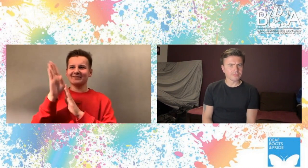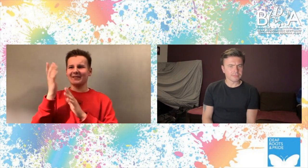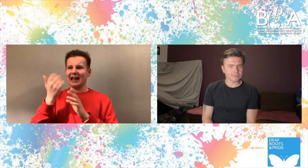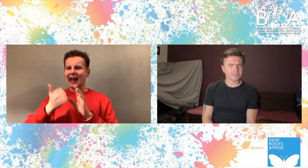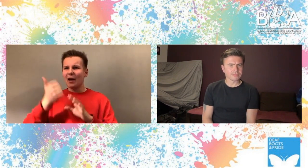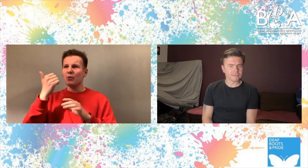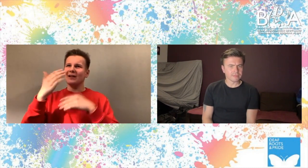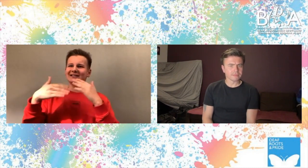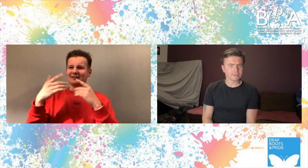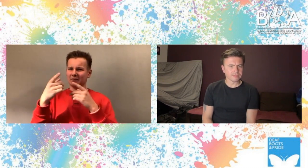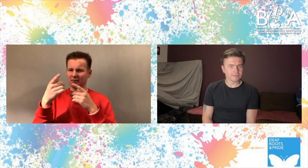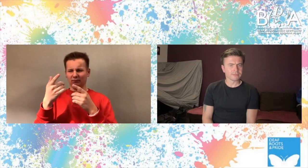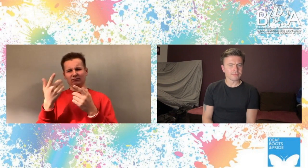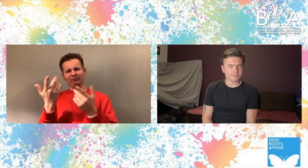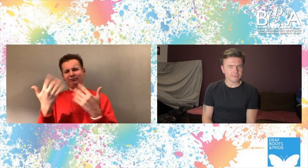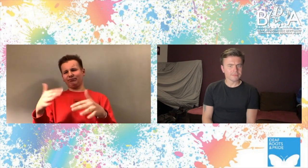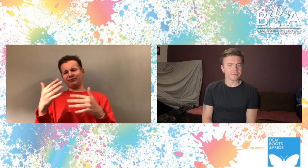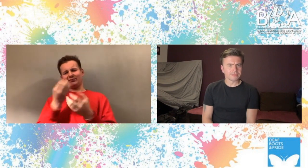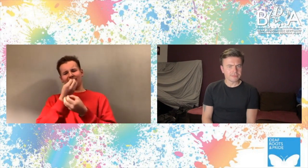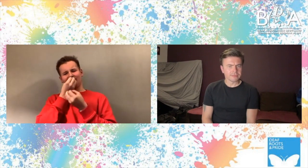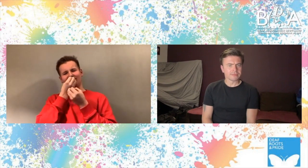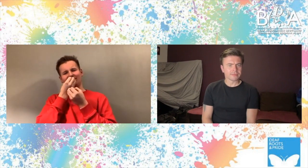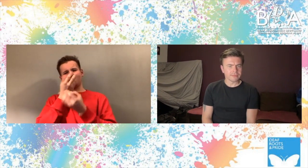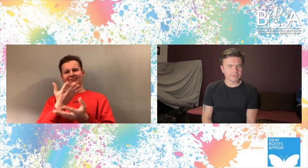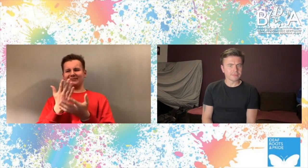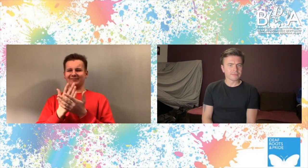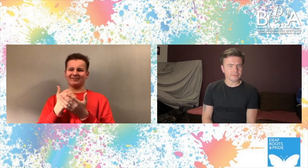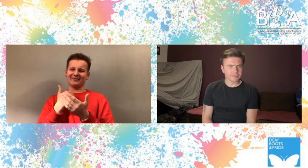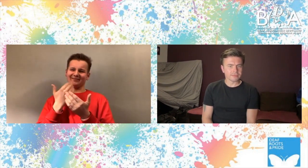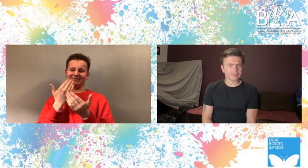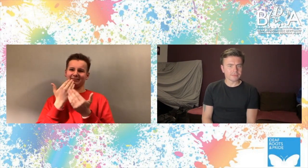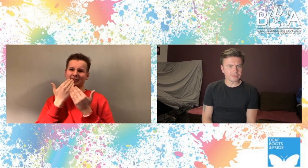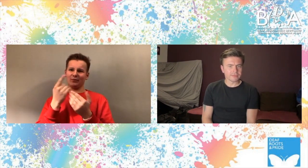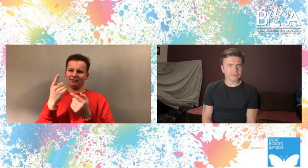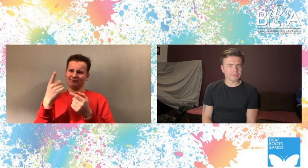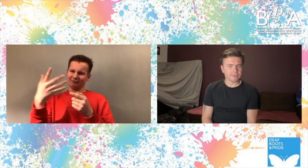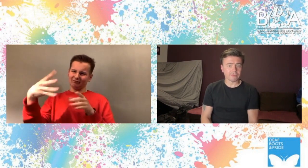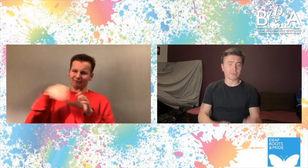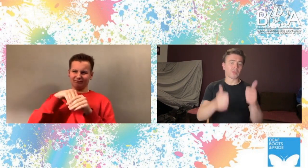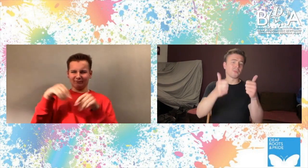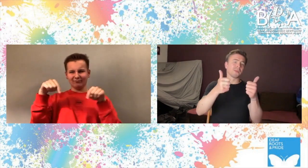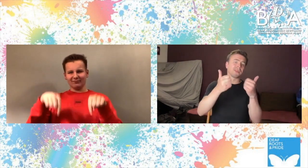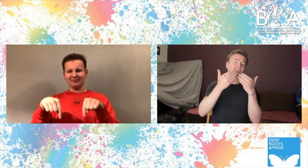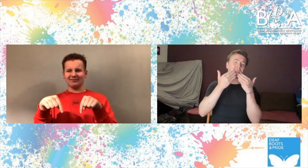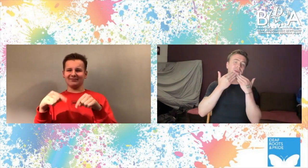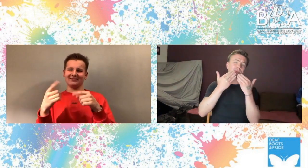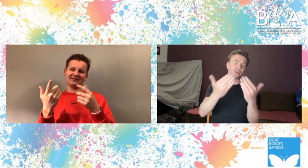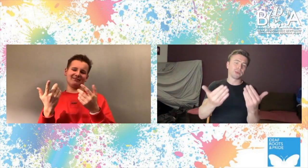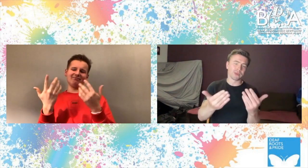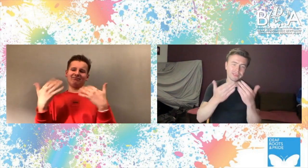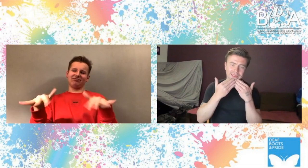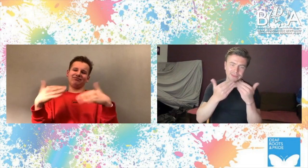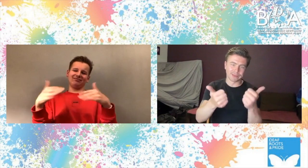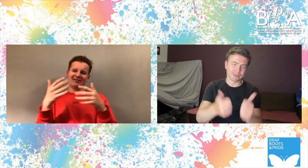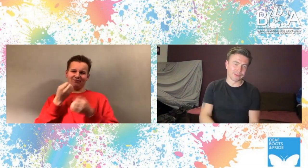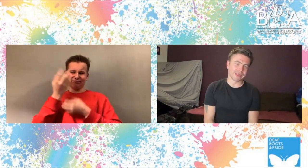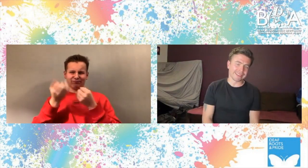to achieve the things that you have achieved, just having that commitment and passion to get involved. I’m so grateful that you’ve come here today